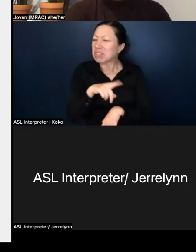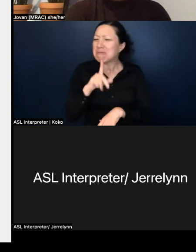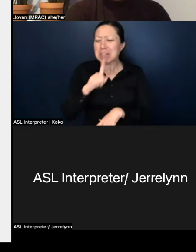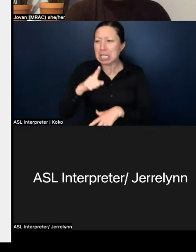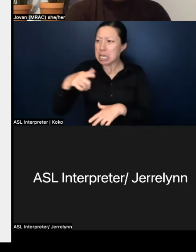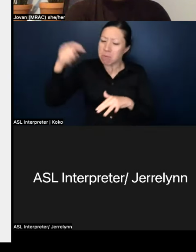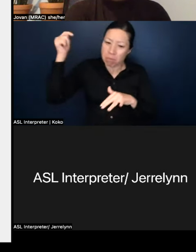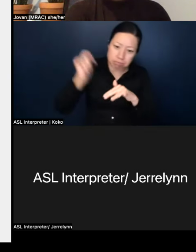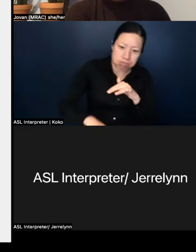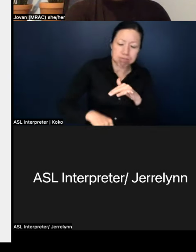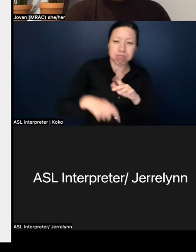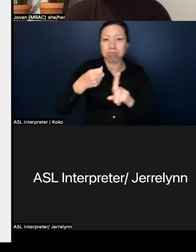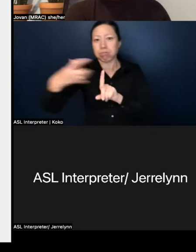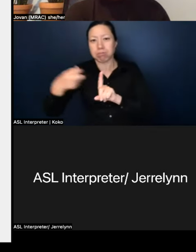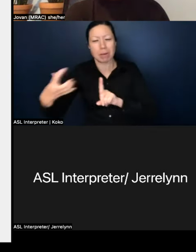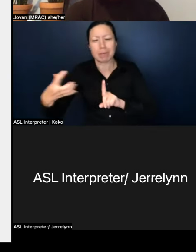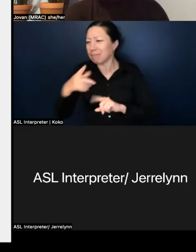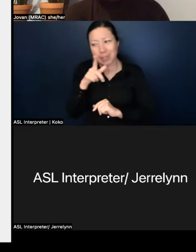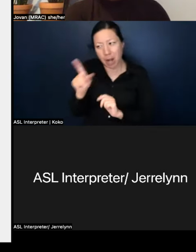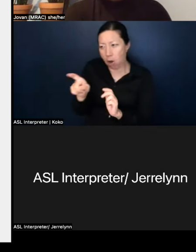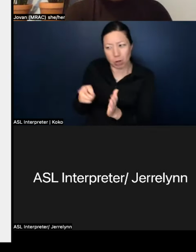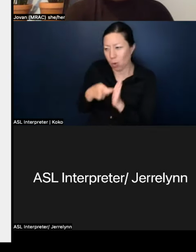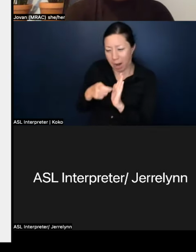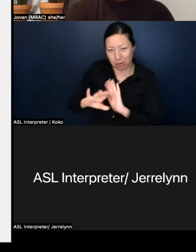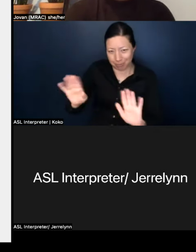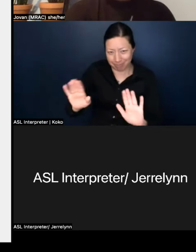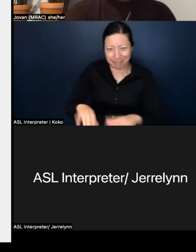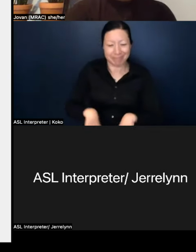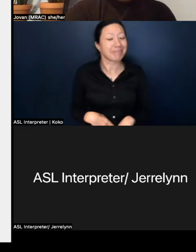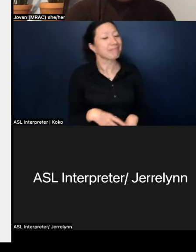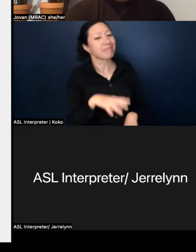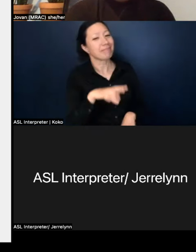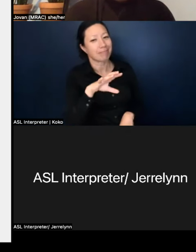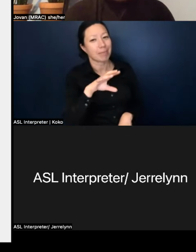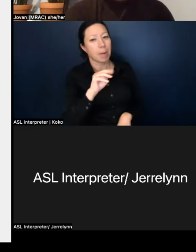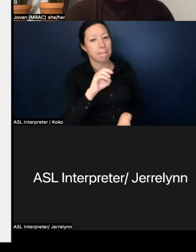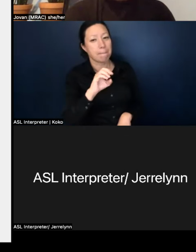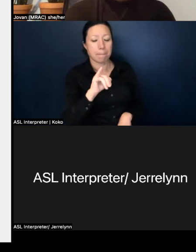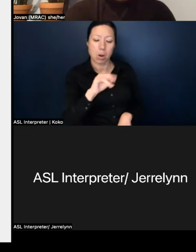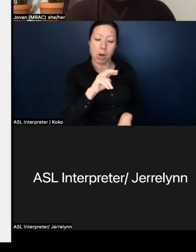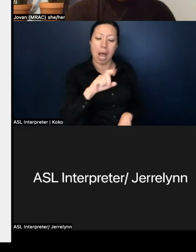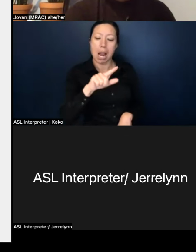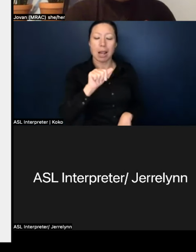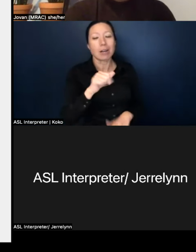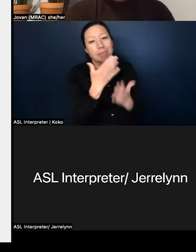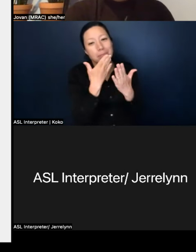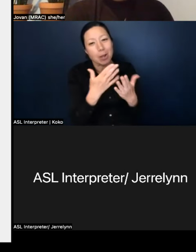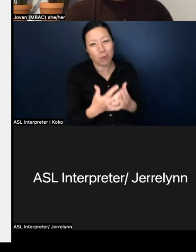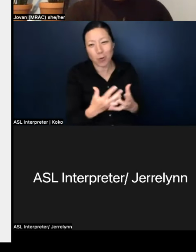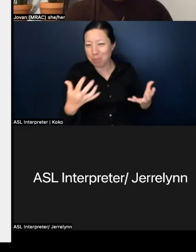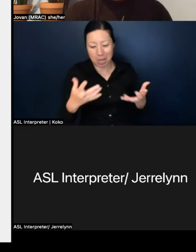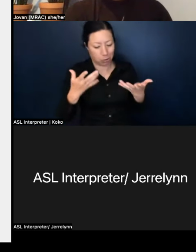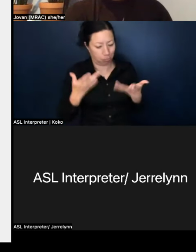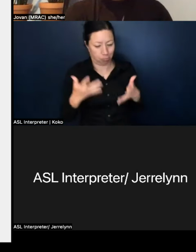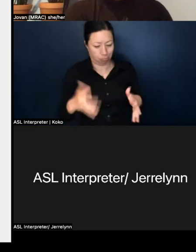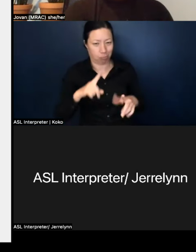[Mirella] Thank you so much. So, those were all the questions. Awesome, okay, so let's talk about those work samples.